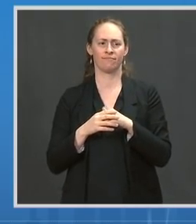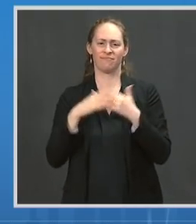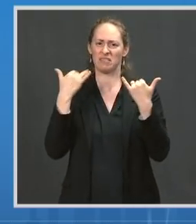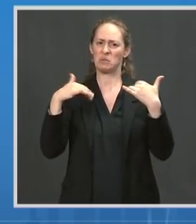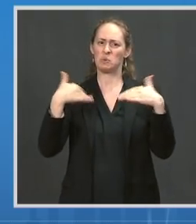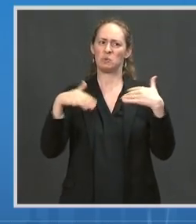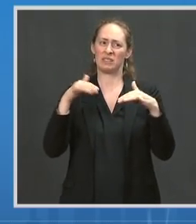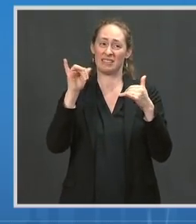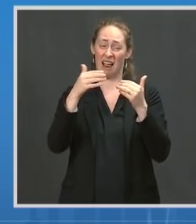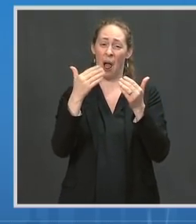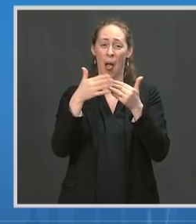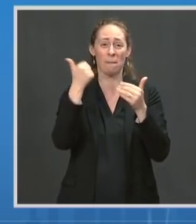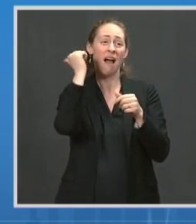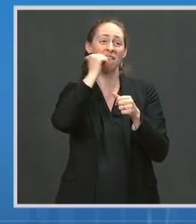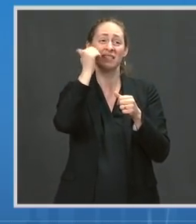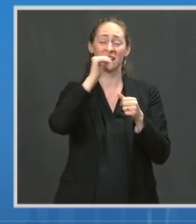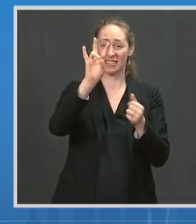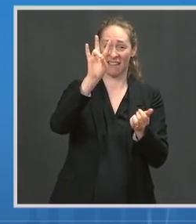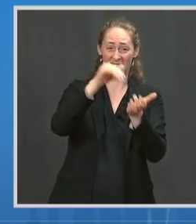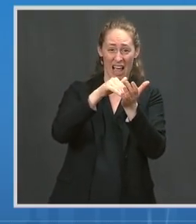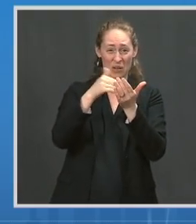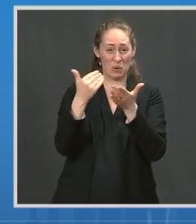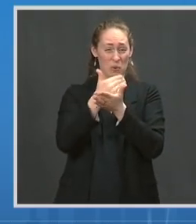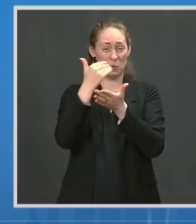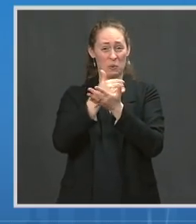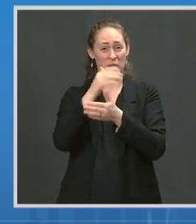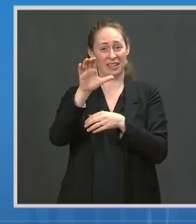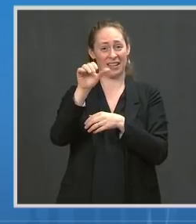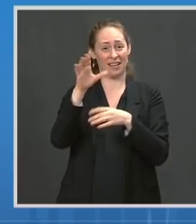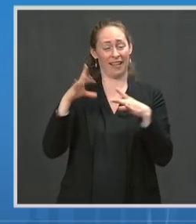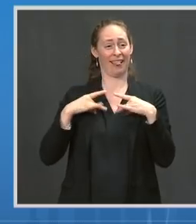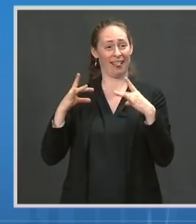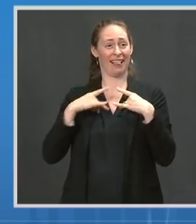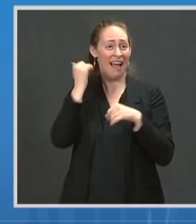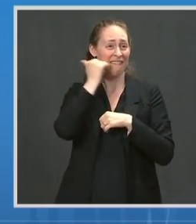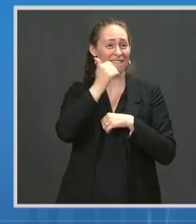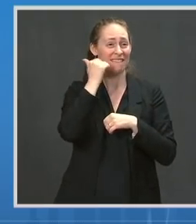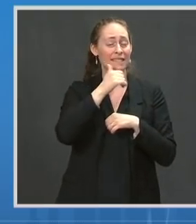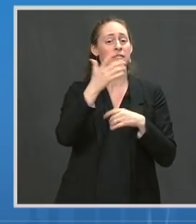I know case numbers may seem similar from day to day, but just four weeks ago,